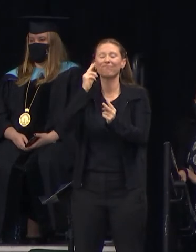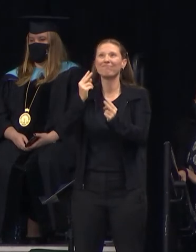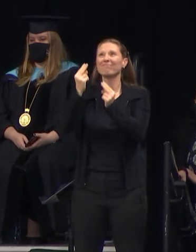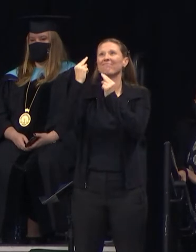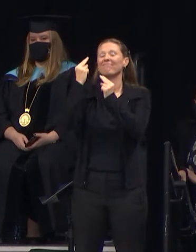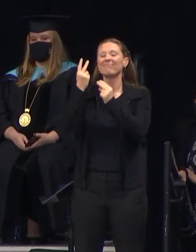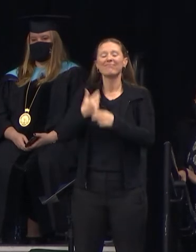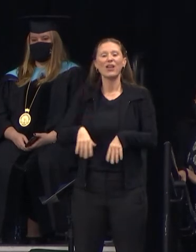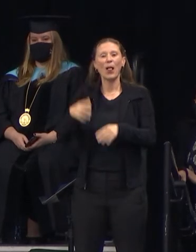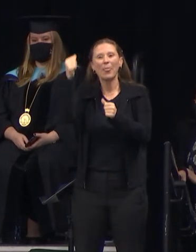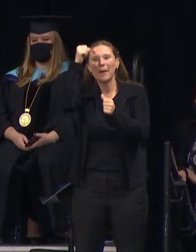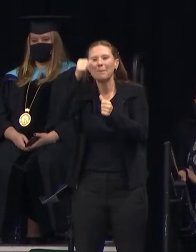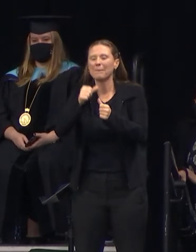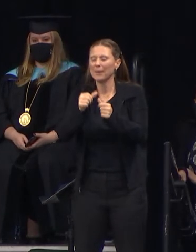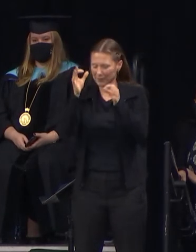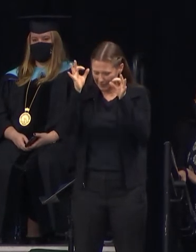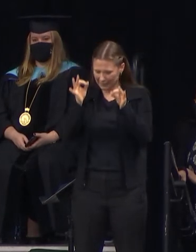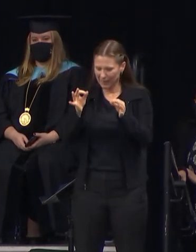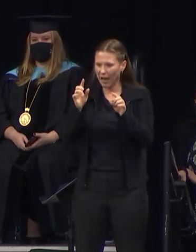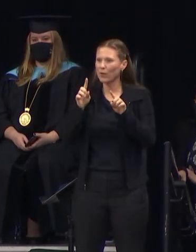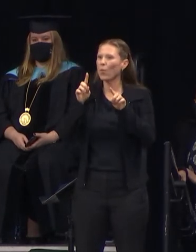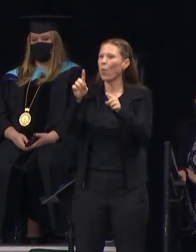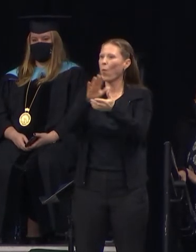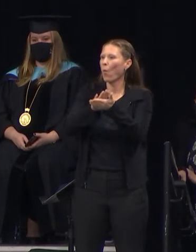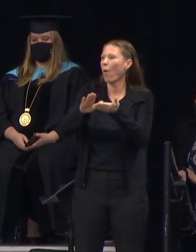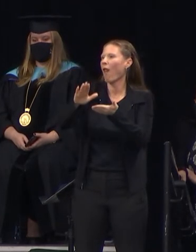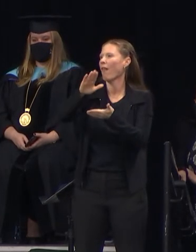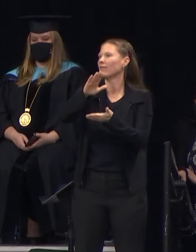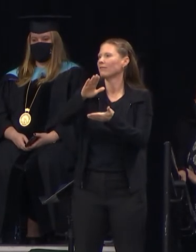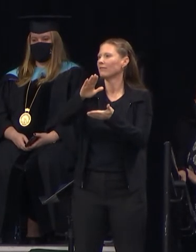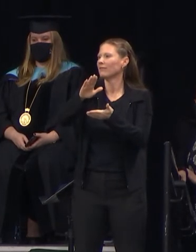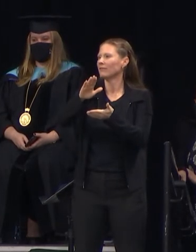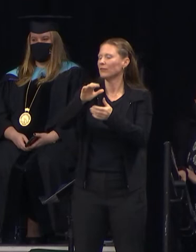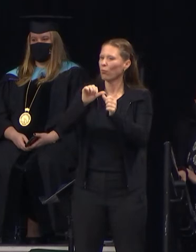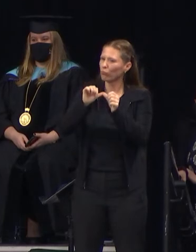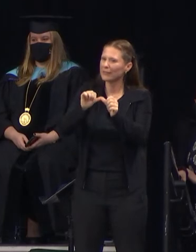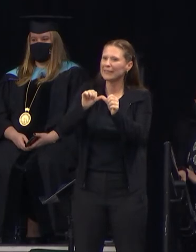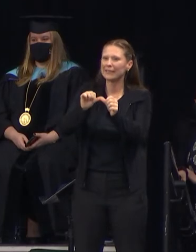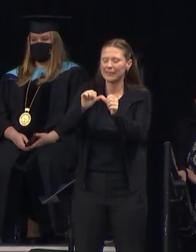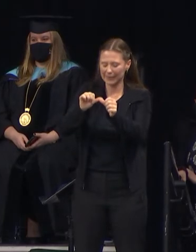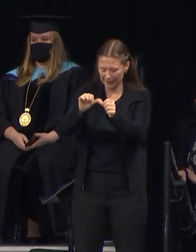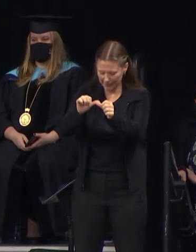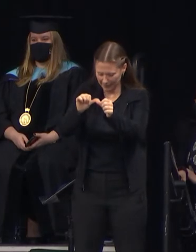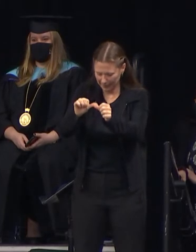The memory of deciding to attend college and of persisting to completion.